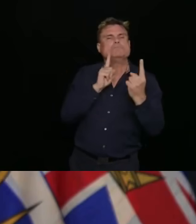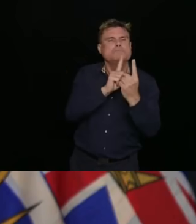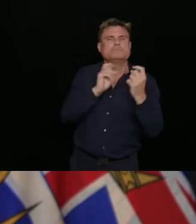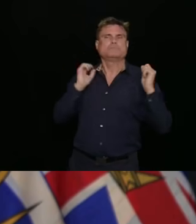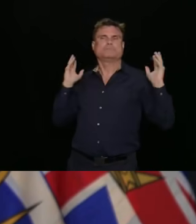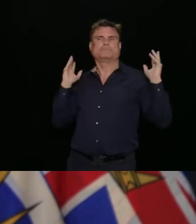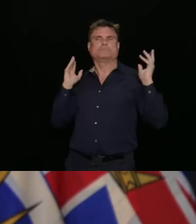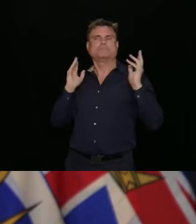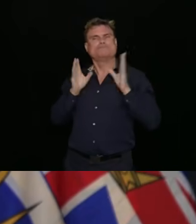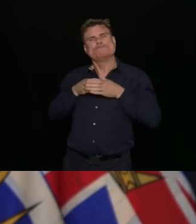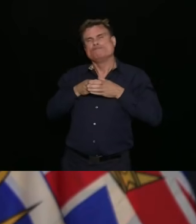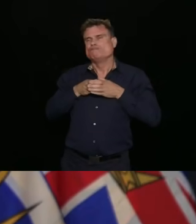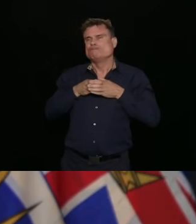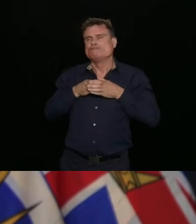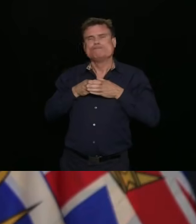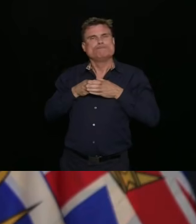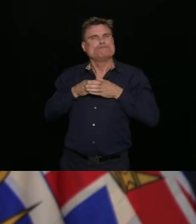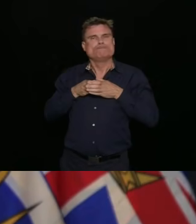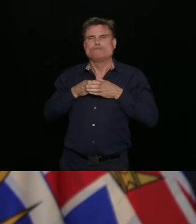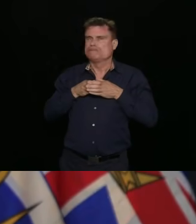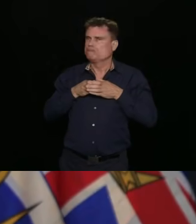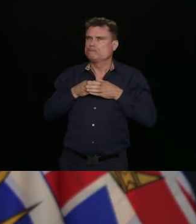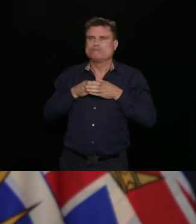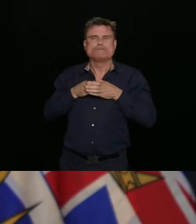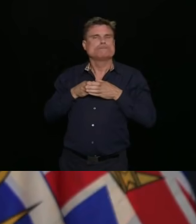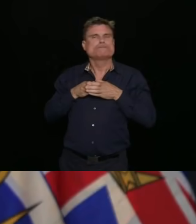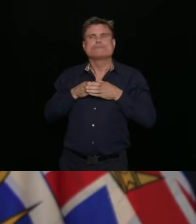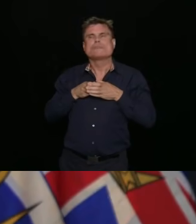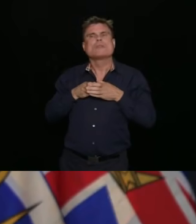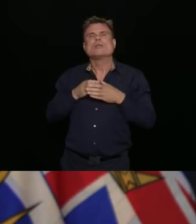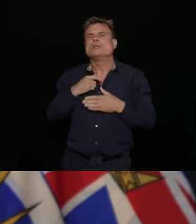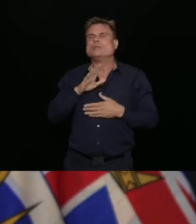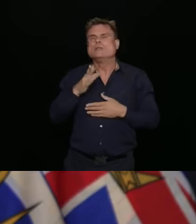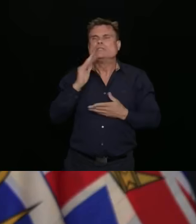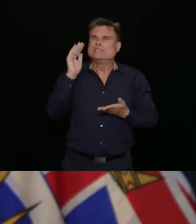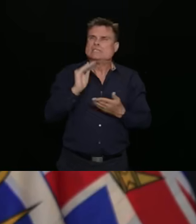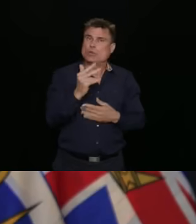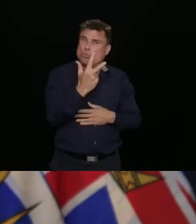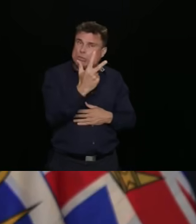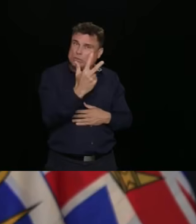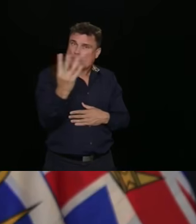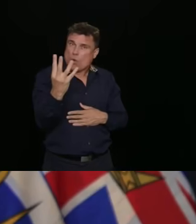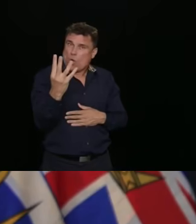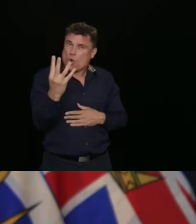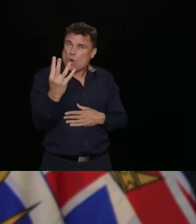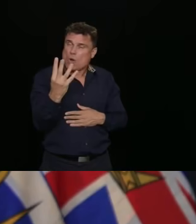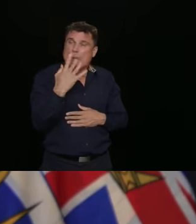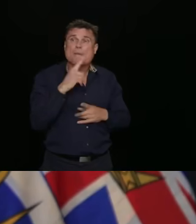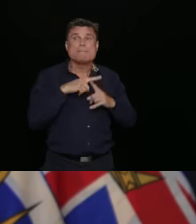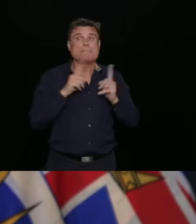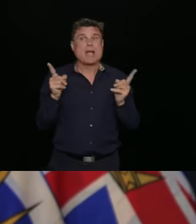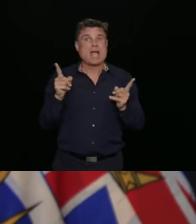public health and they can reinforce this is the time we need to follow these. We need to bend that curve back